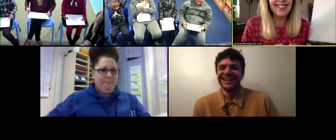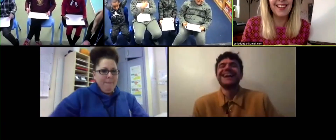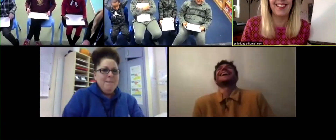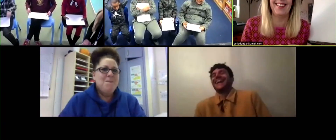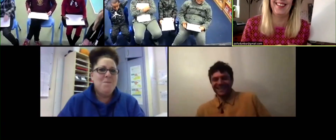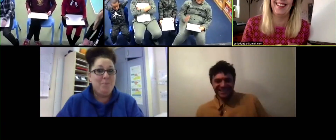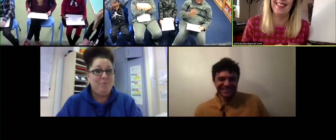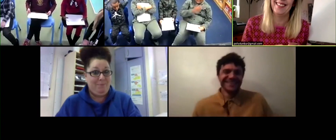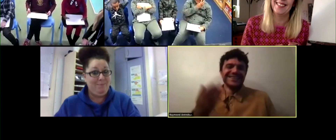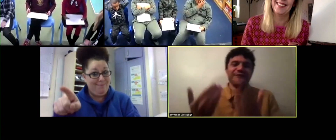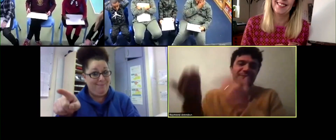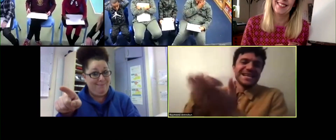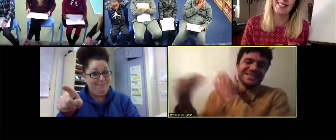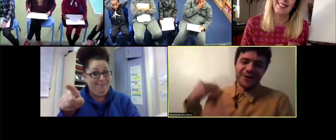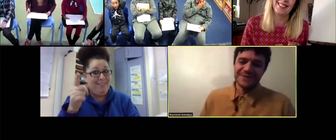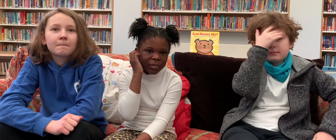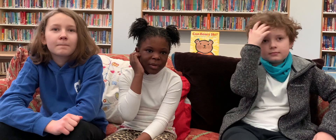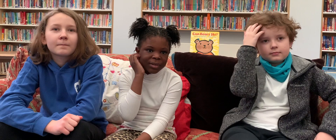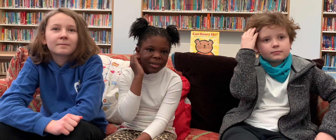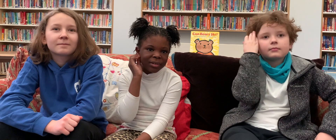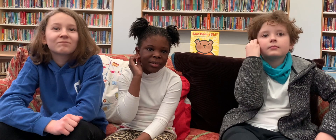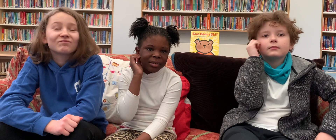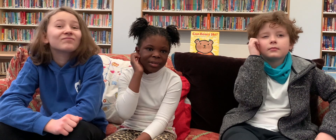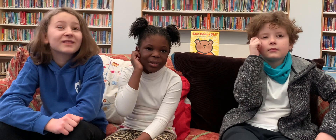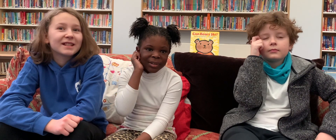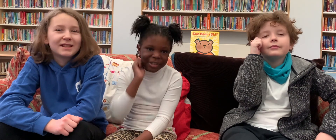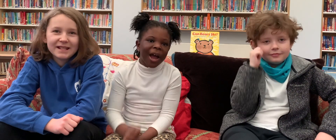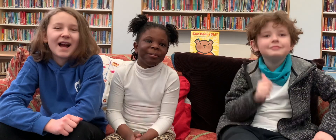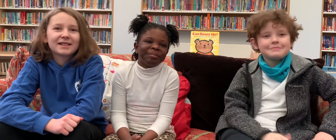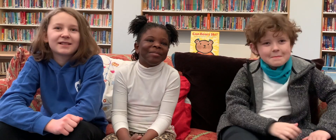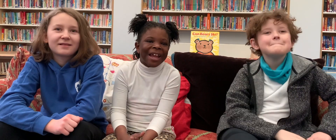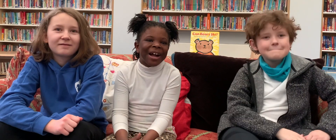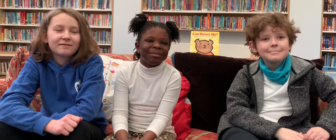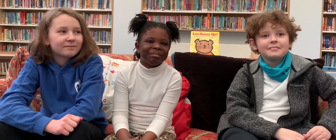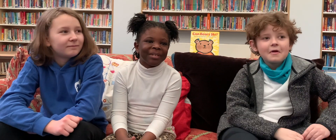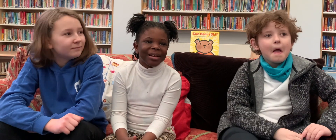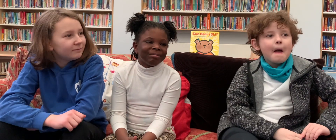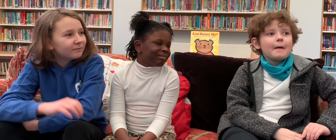Do you think you would like to write a book like this in the future? Yes. Why?